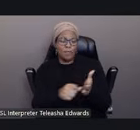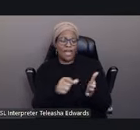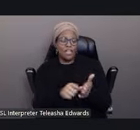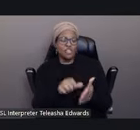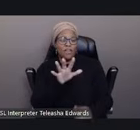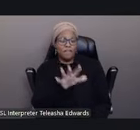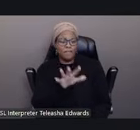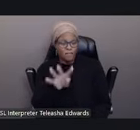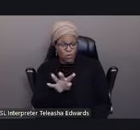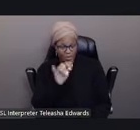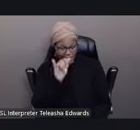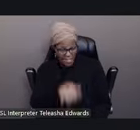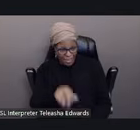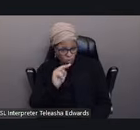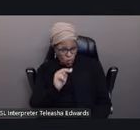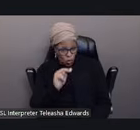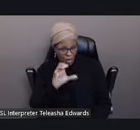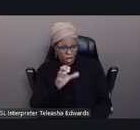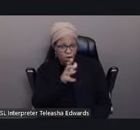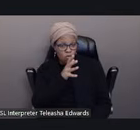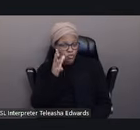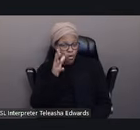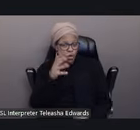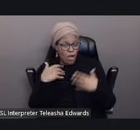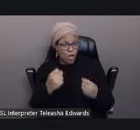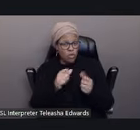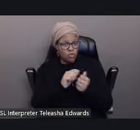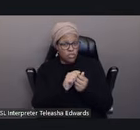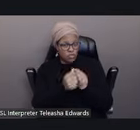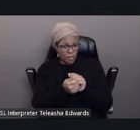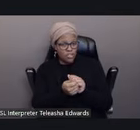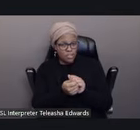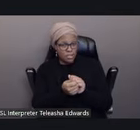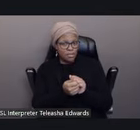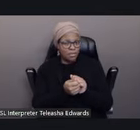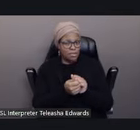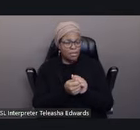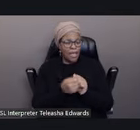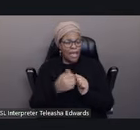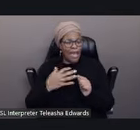uh North Carolina rural health transformation program application that was submitted to CMS's